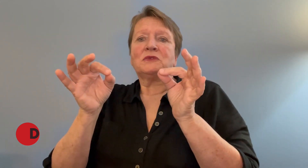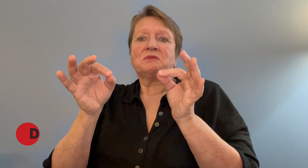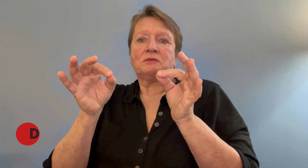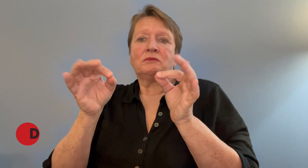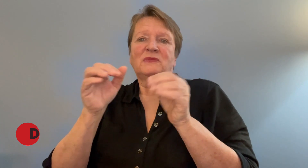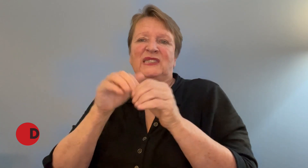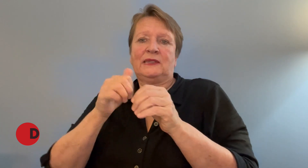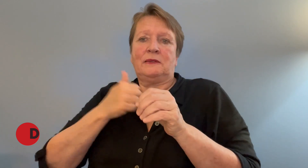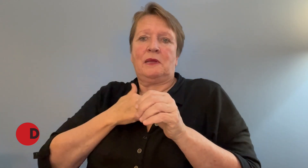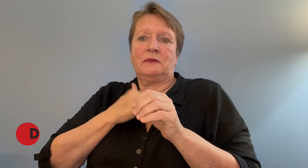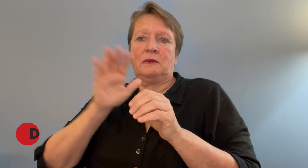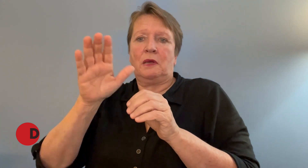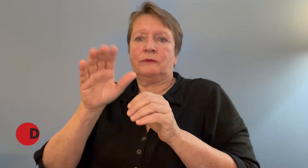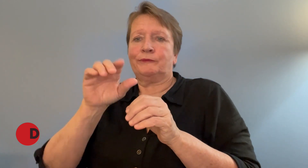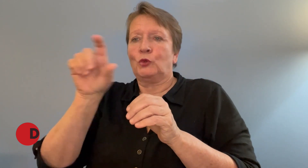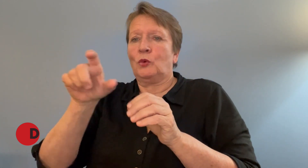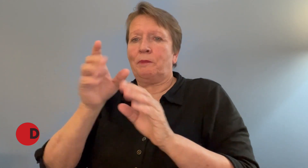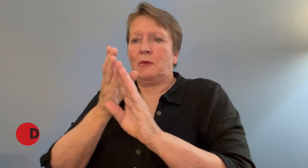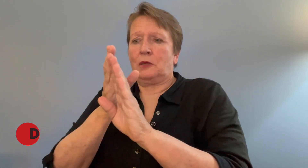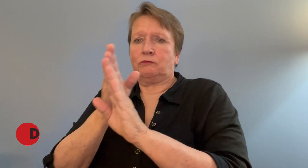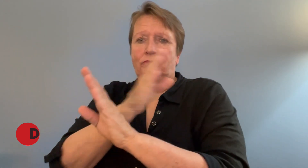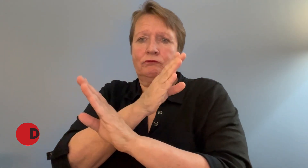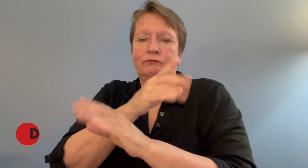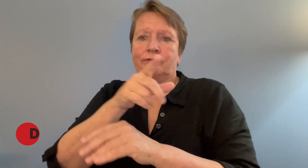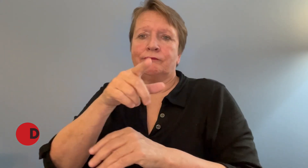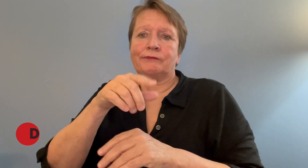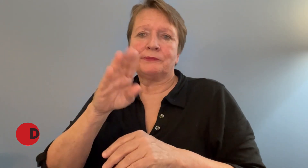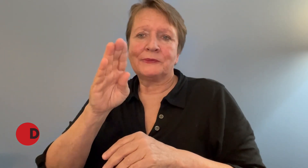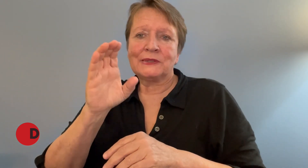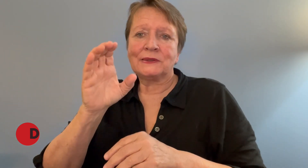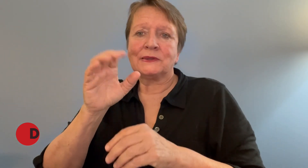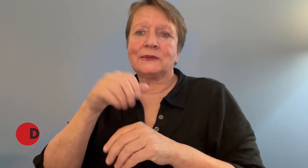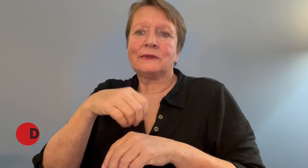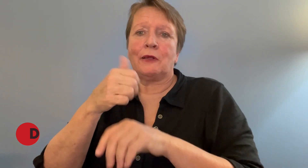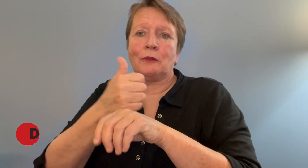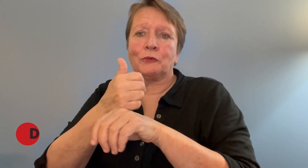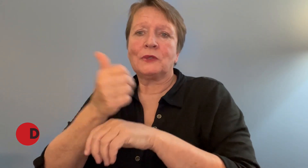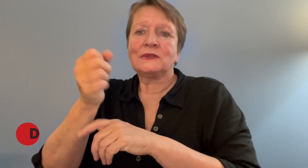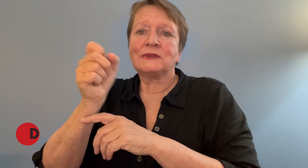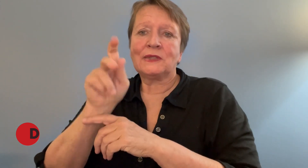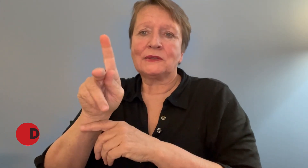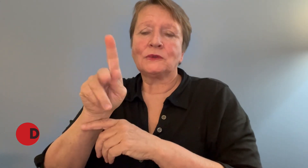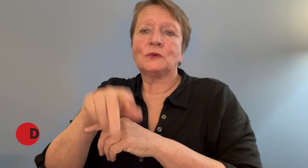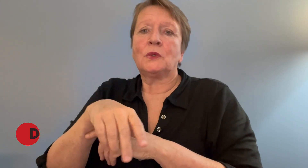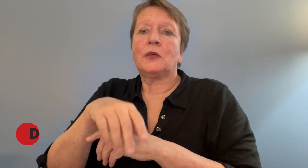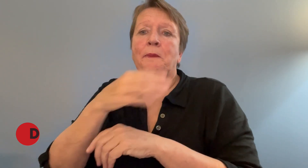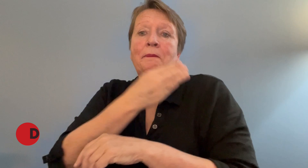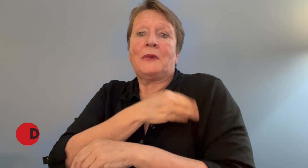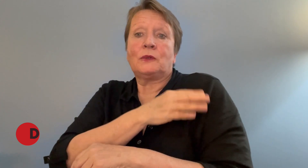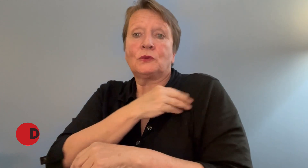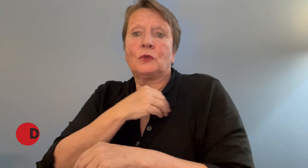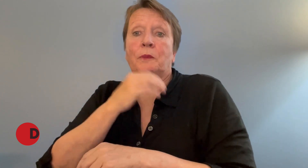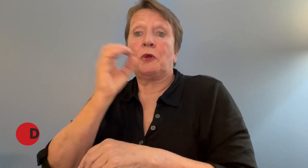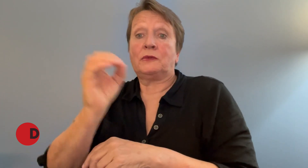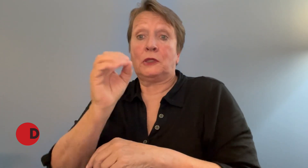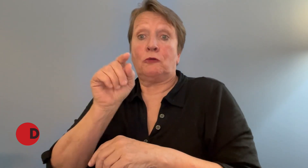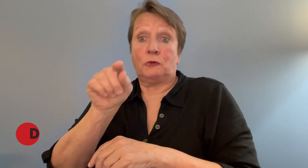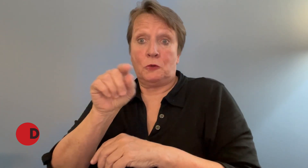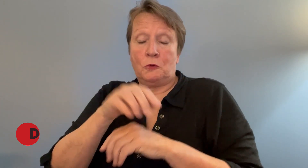in Canada are British Columbia, Alberta, Saskatchewan, Manitoba and